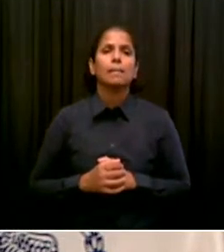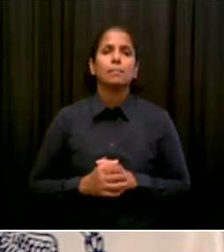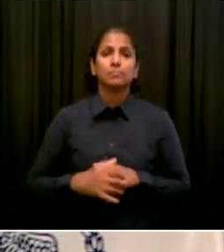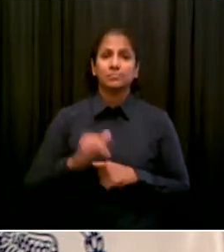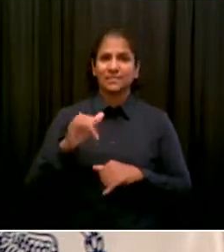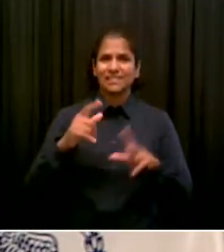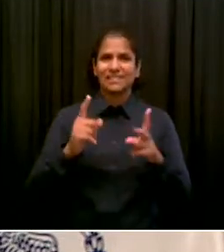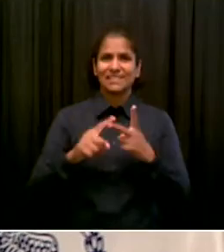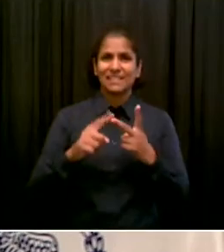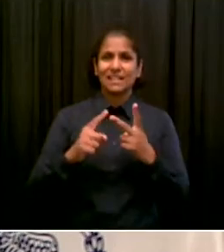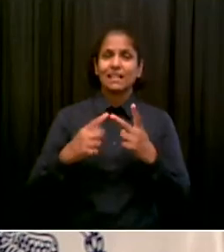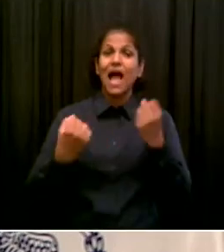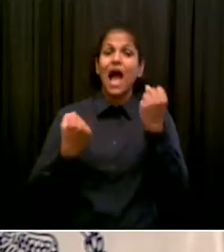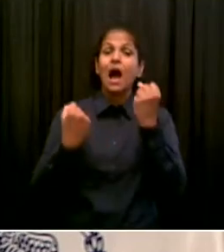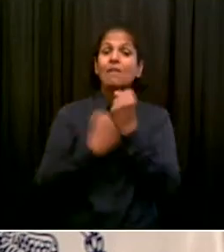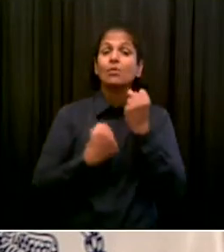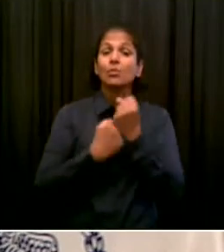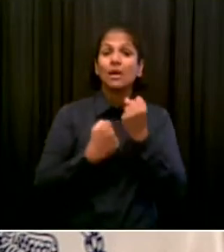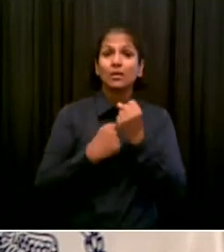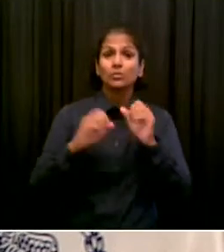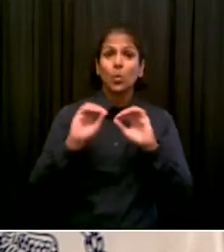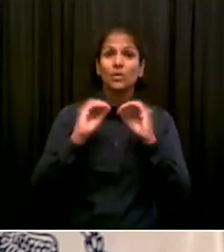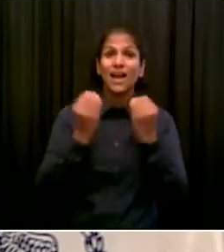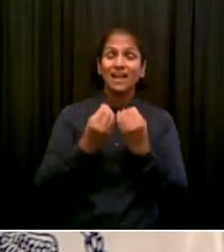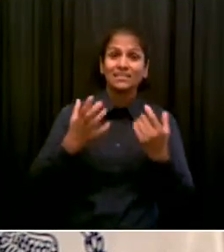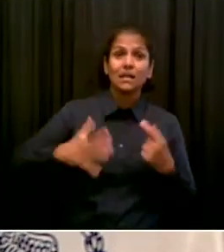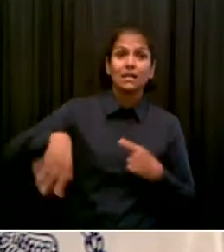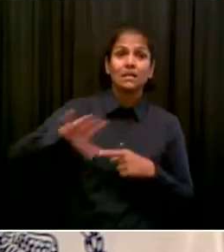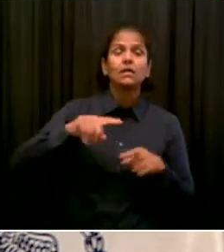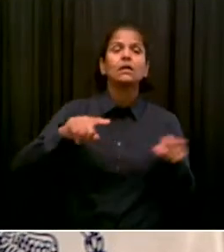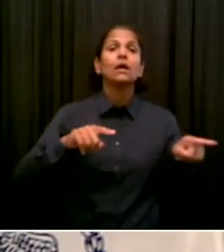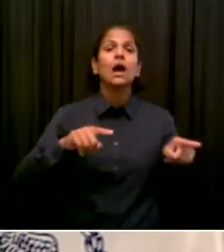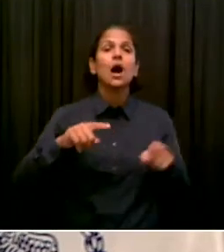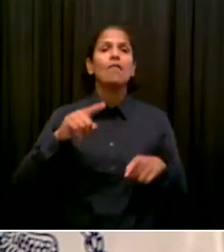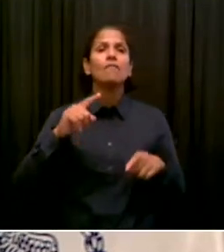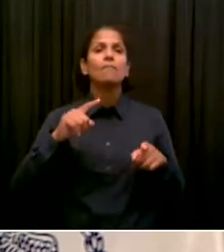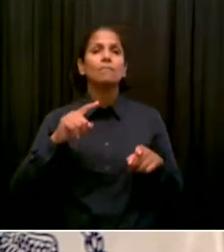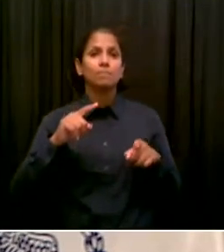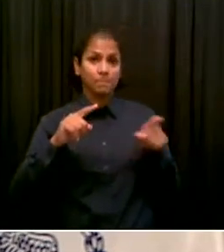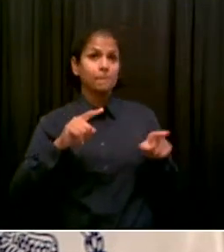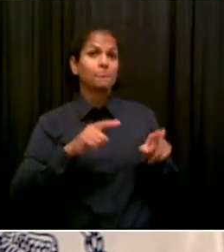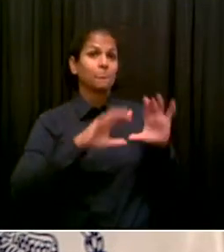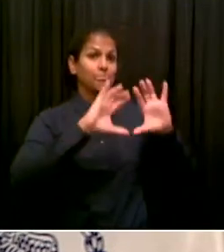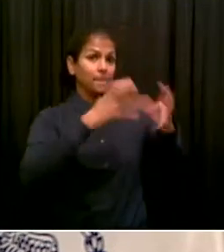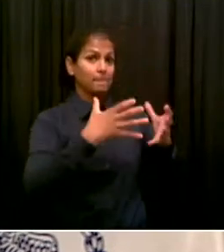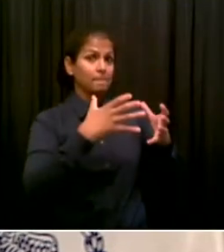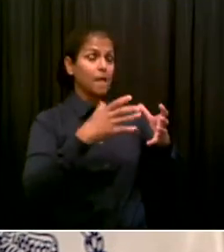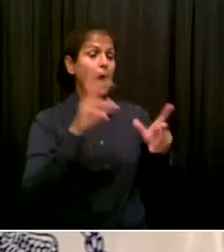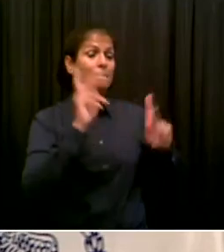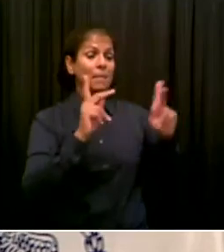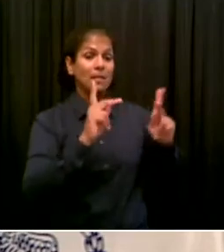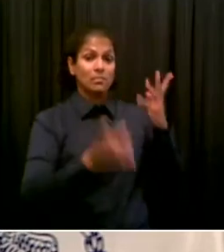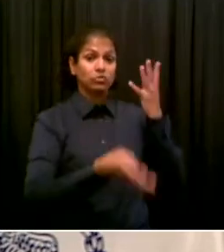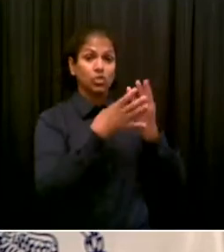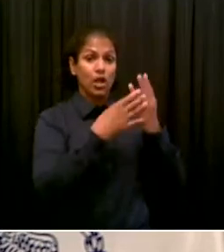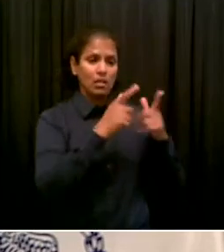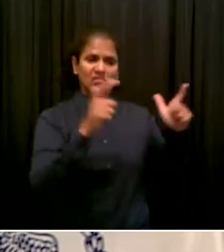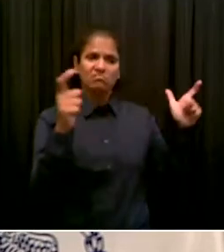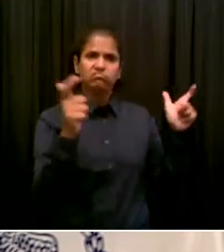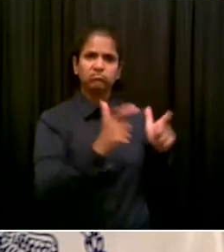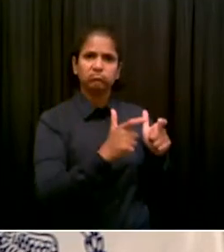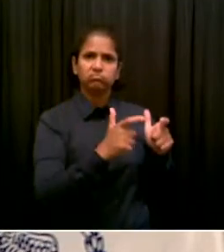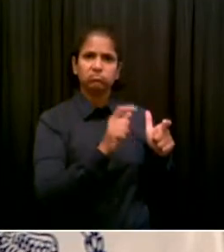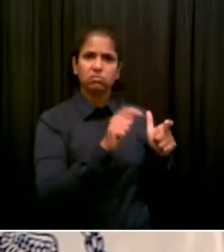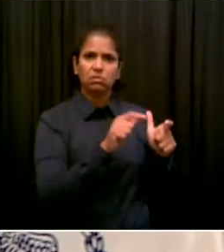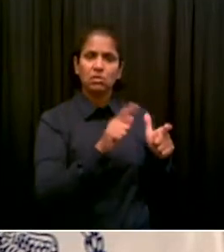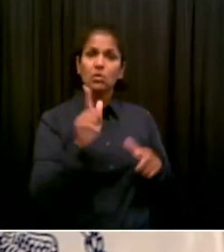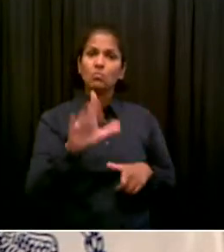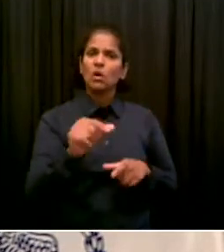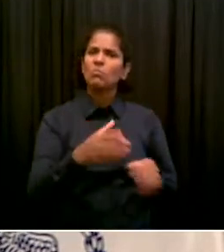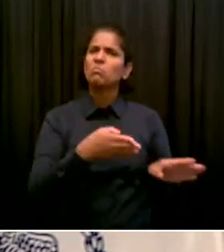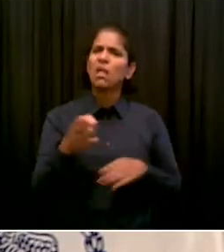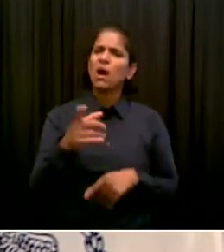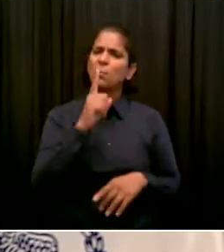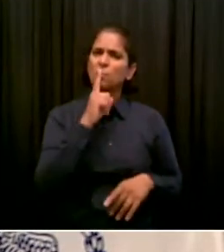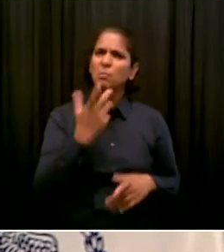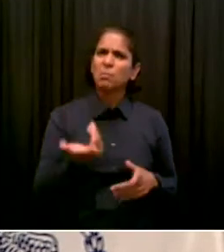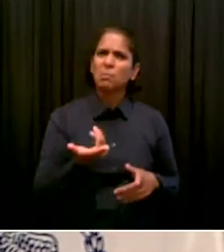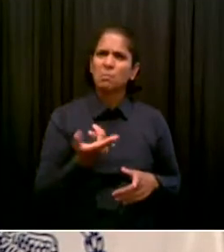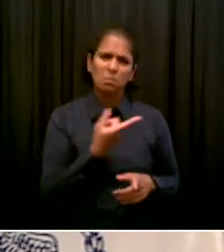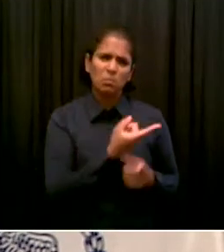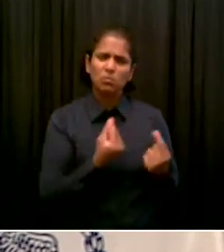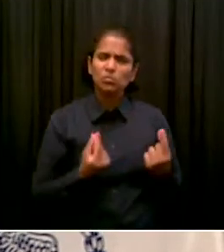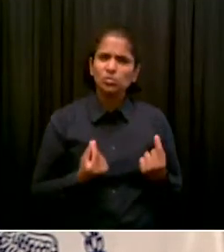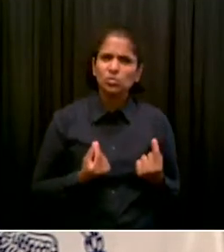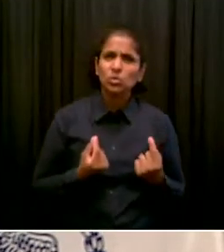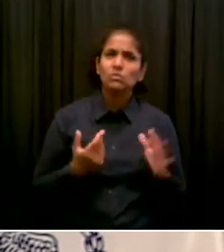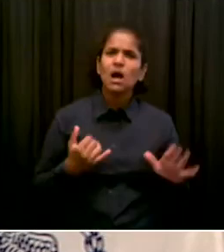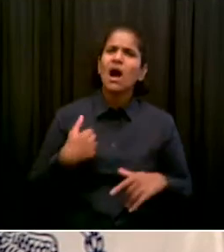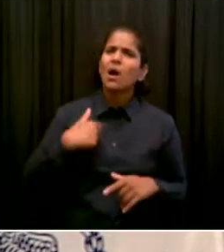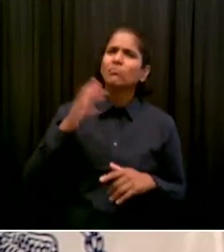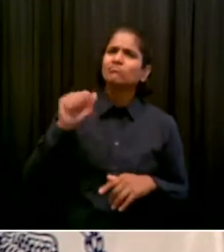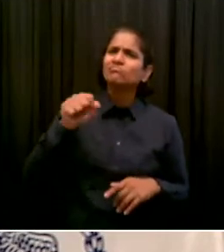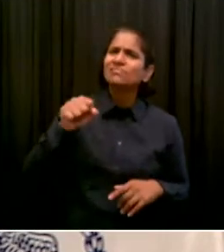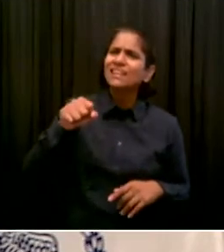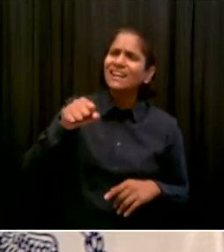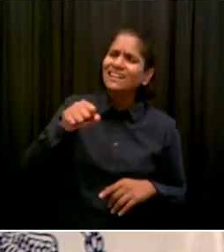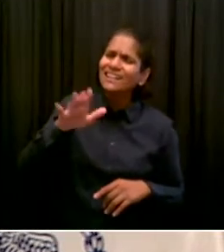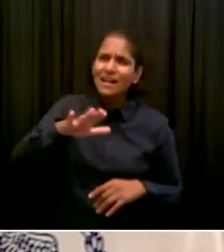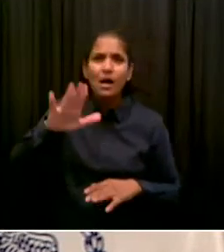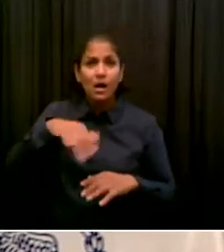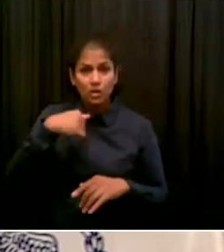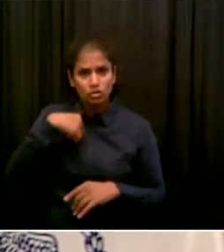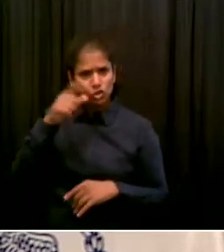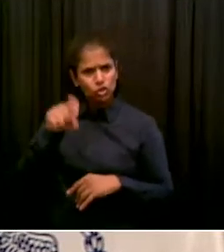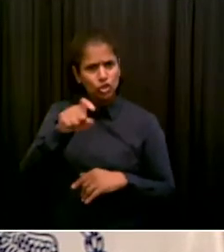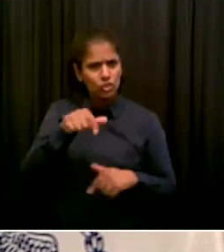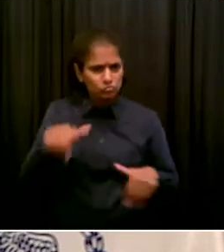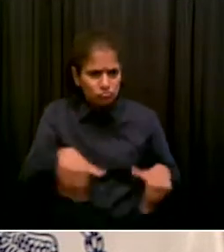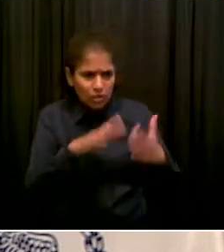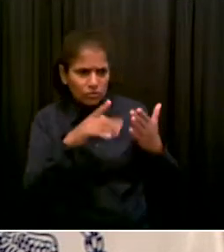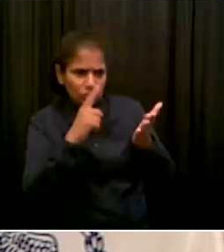TO DO THAT